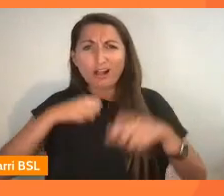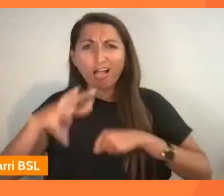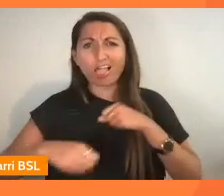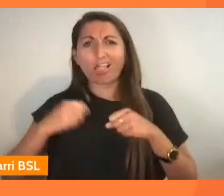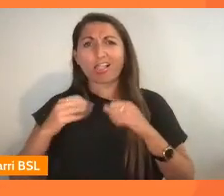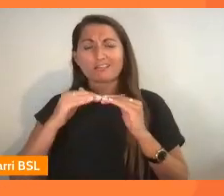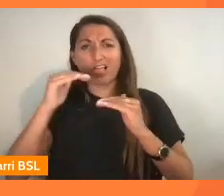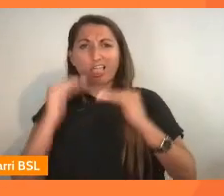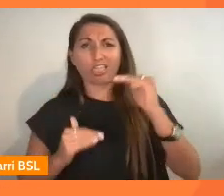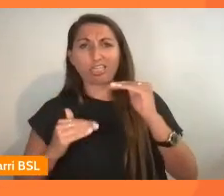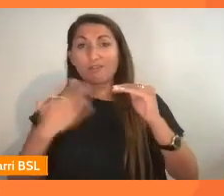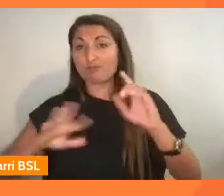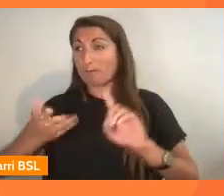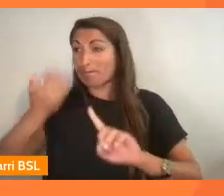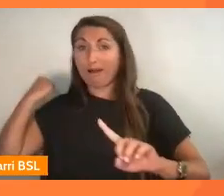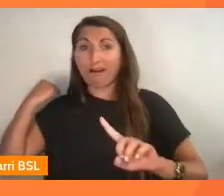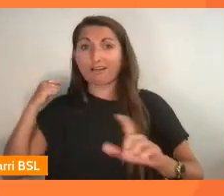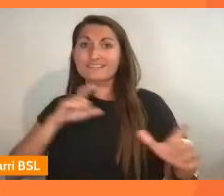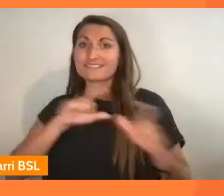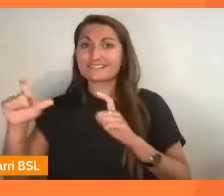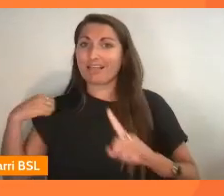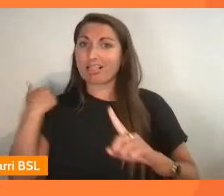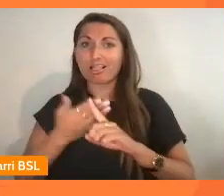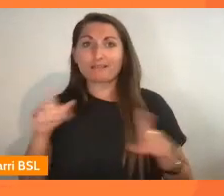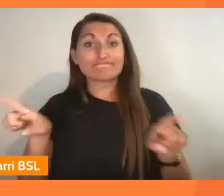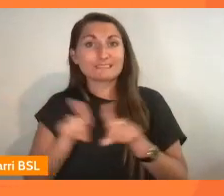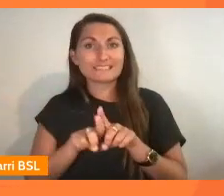The lens on who it affects might have shifted slightly, but making